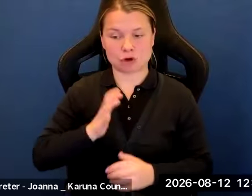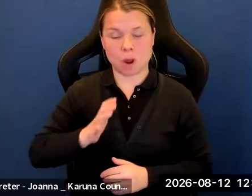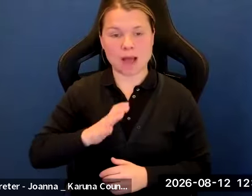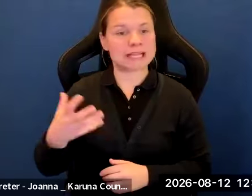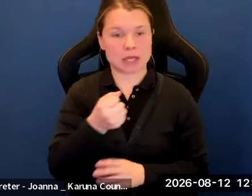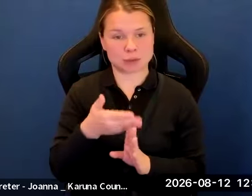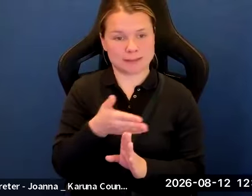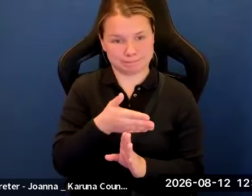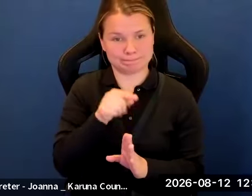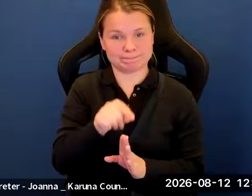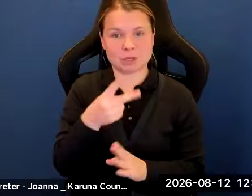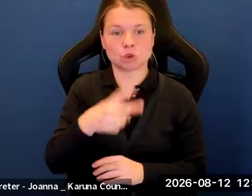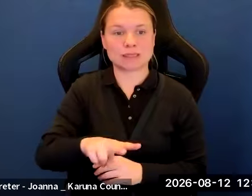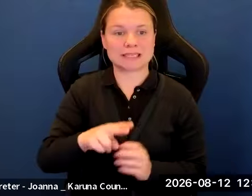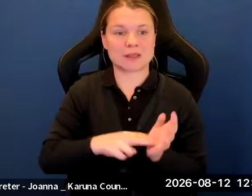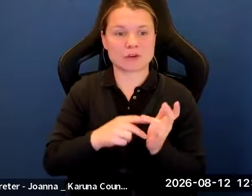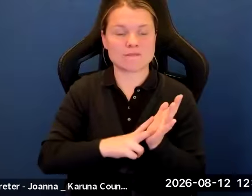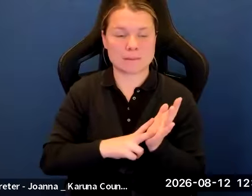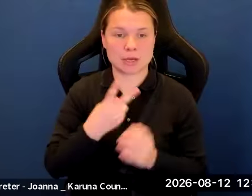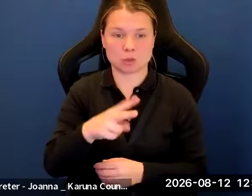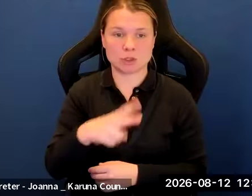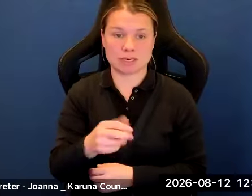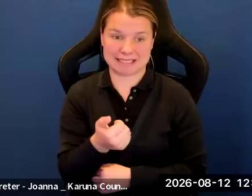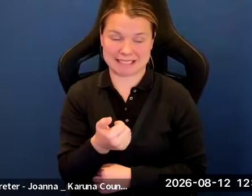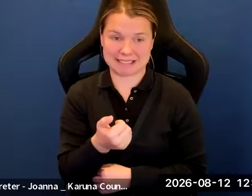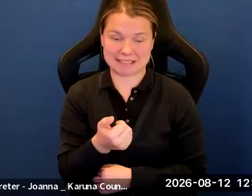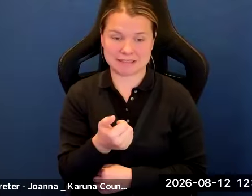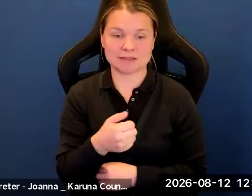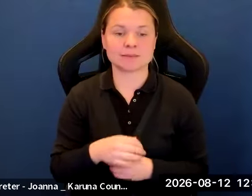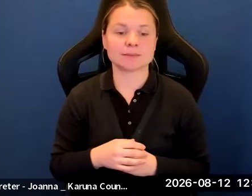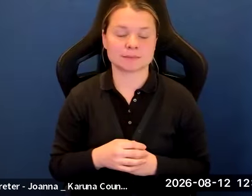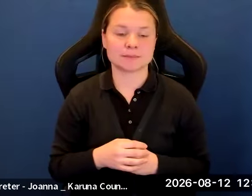particular funding requirements we do need to